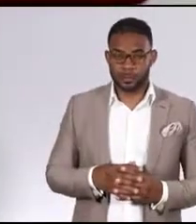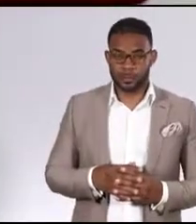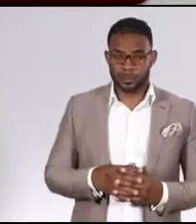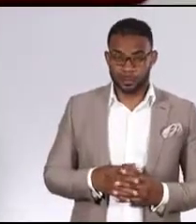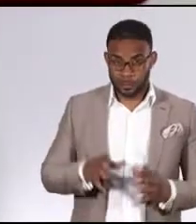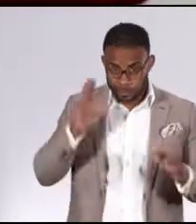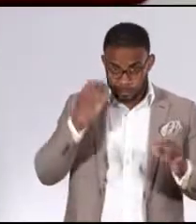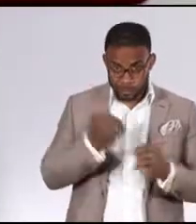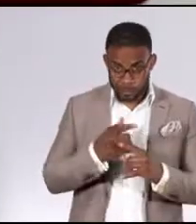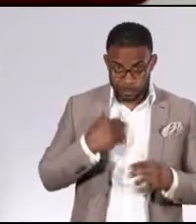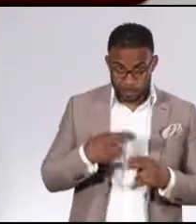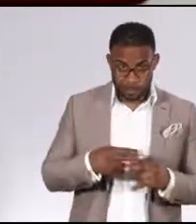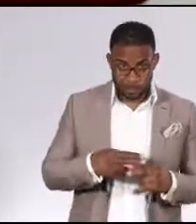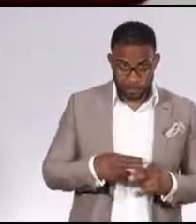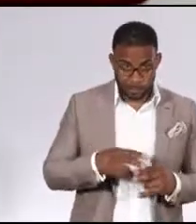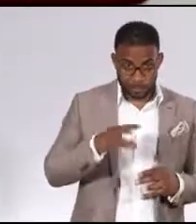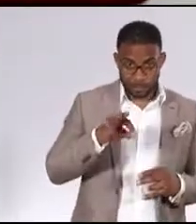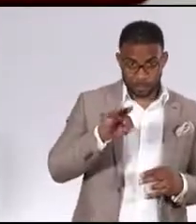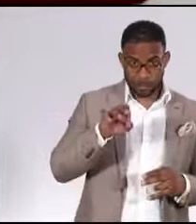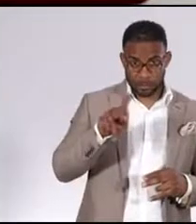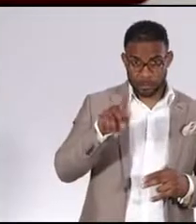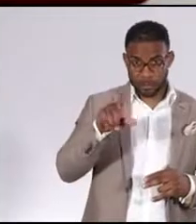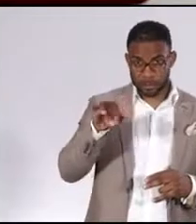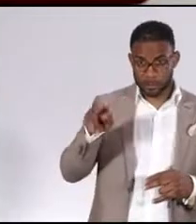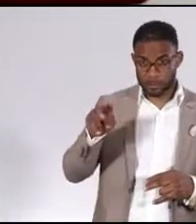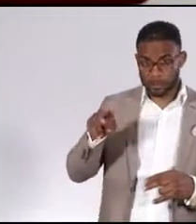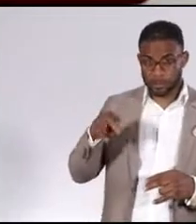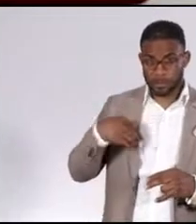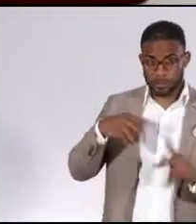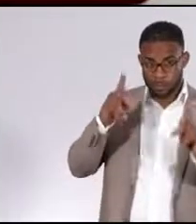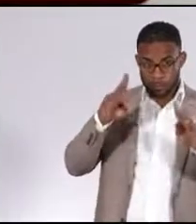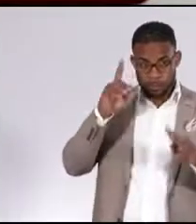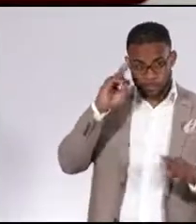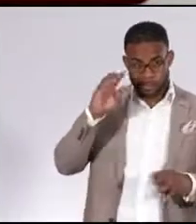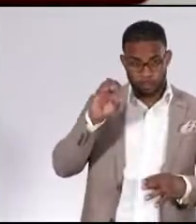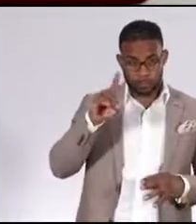Hello, everyone. My name is franklin, and i'm a professor of odona college at johns hopkins.